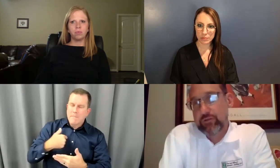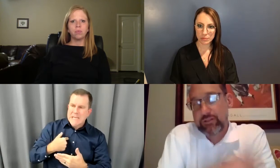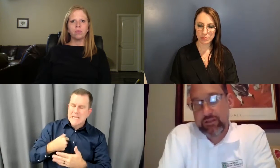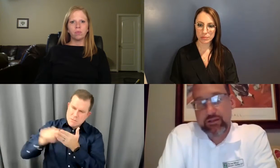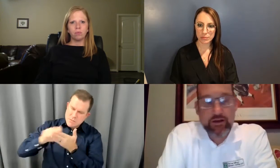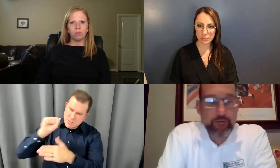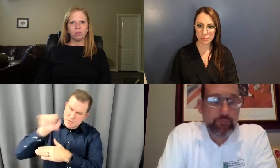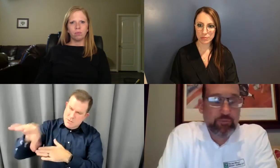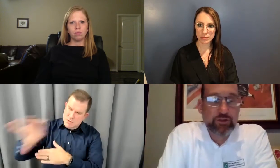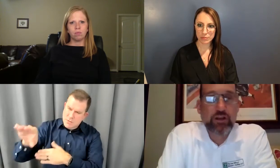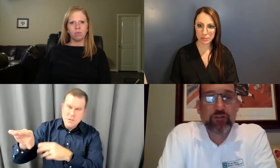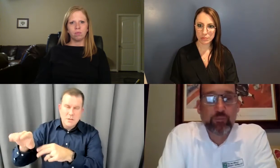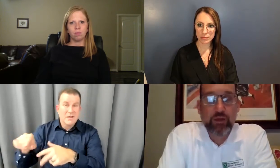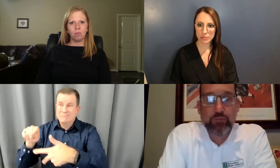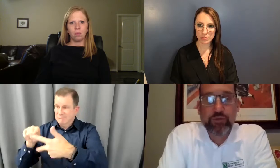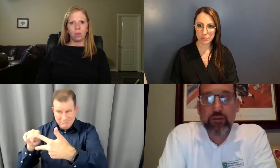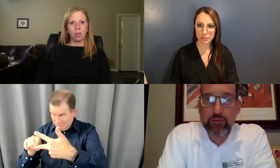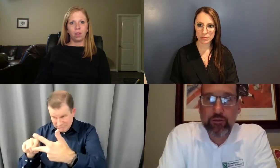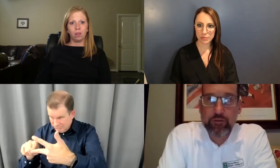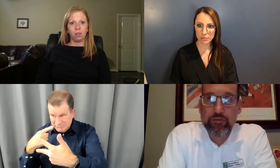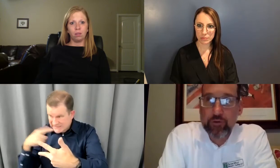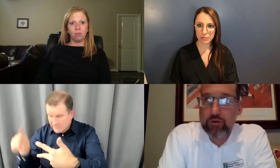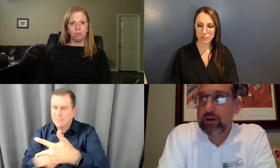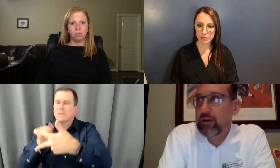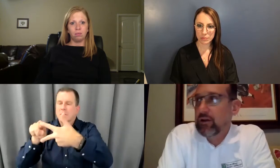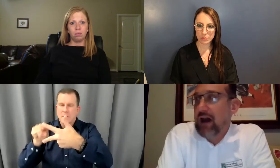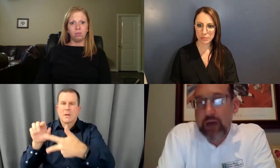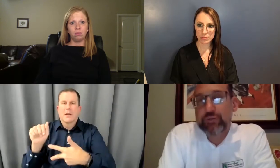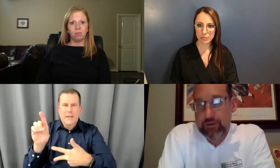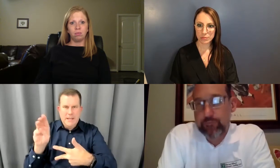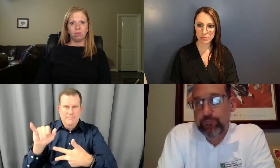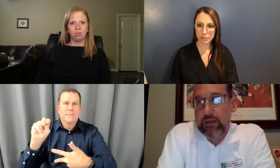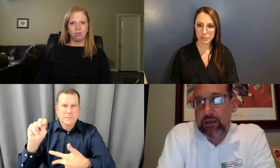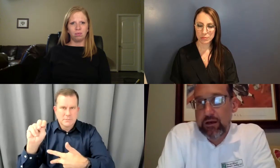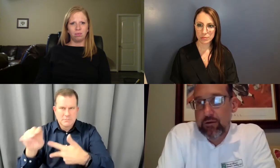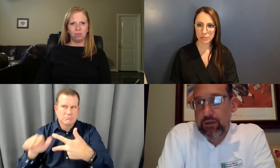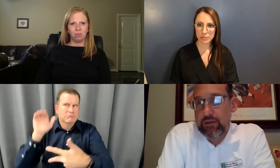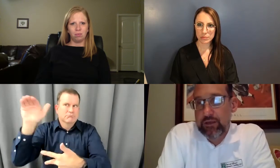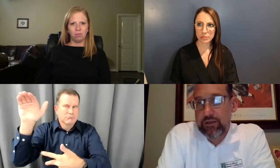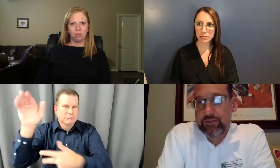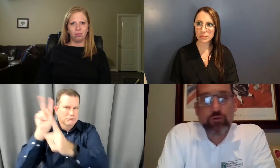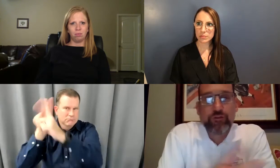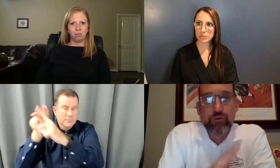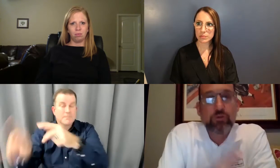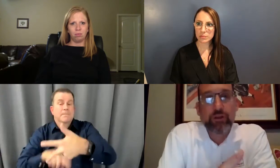there's the administrative complaint, but the third option is sort of your nuclear option,